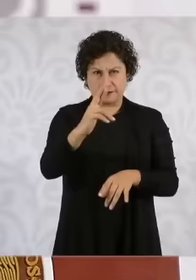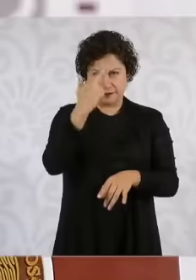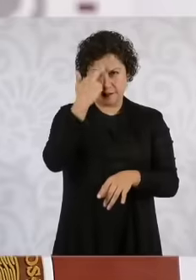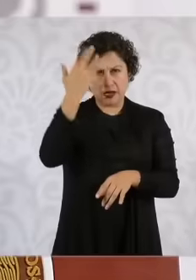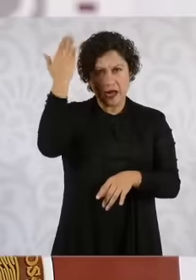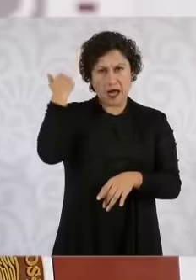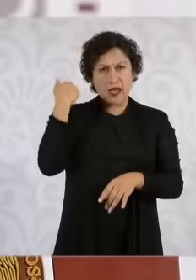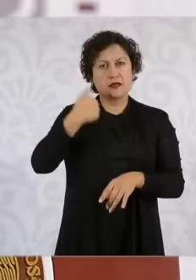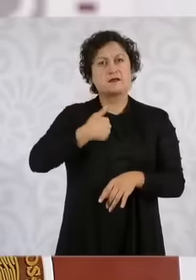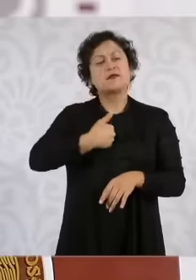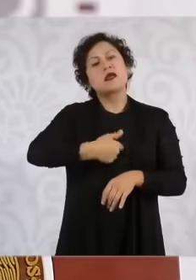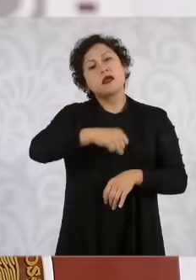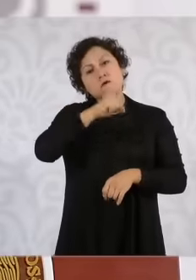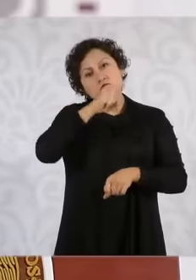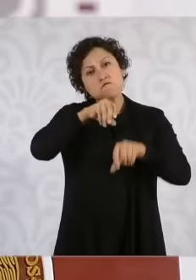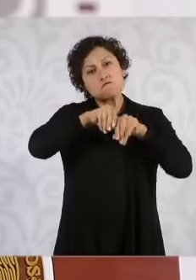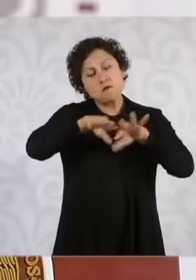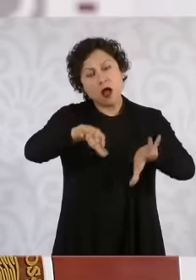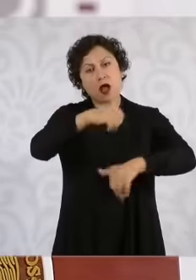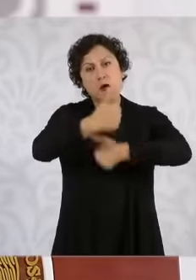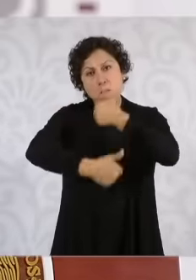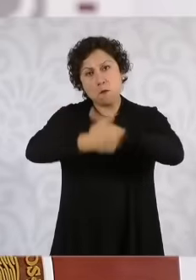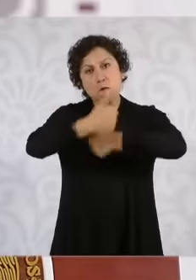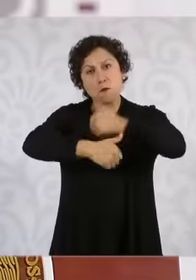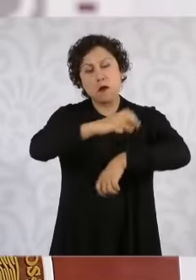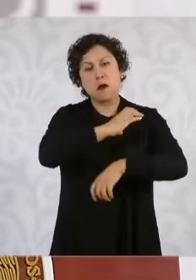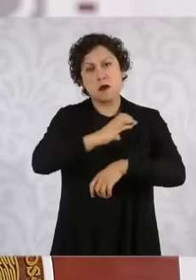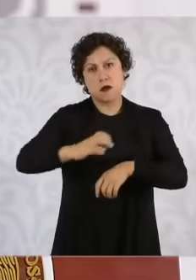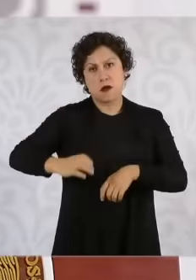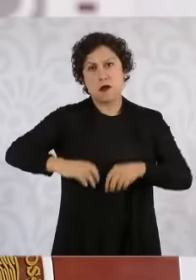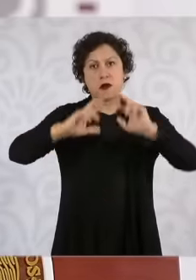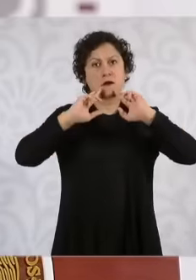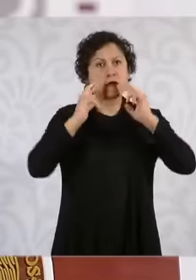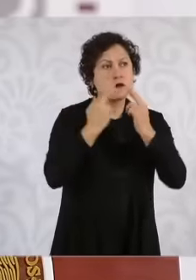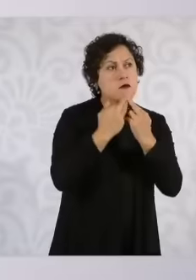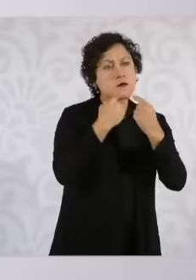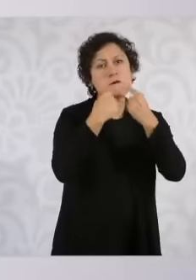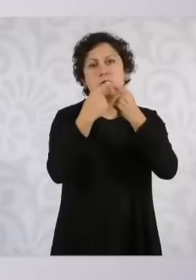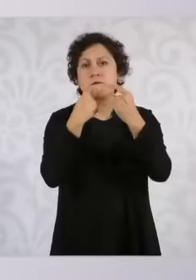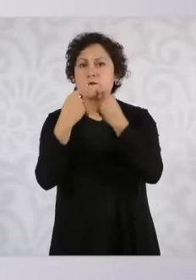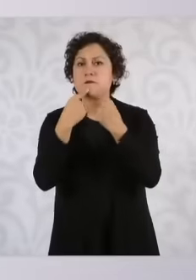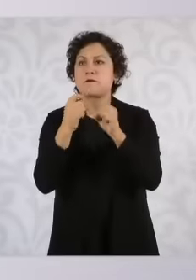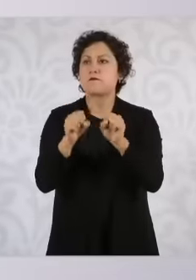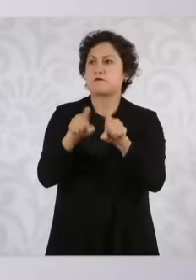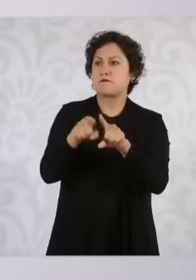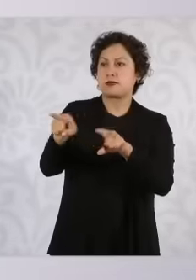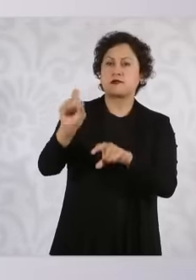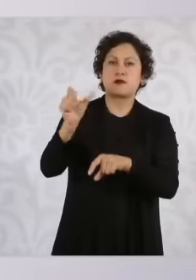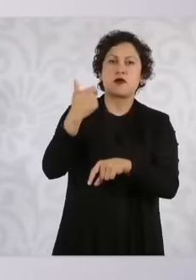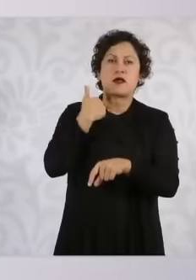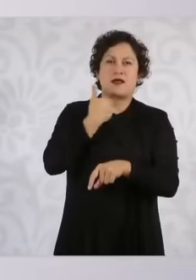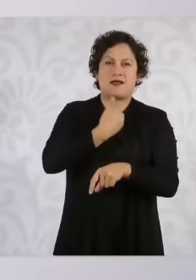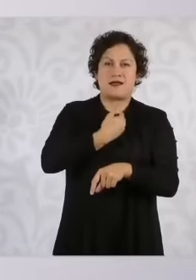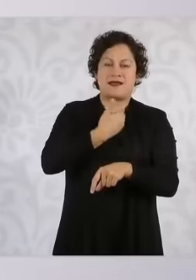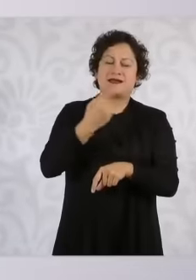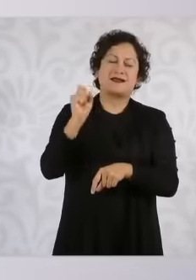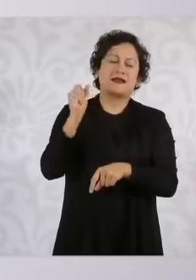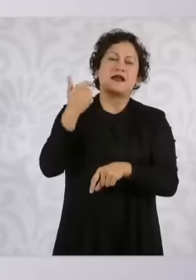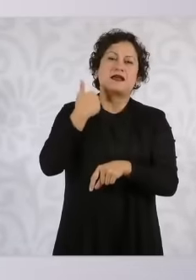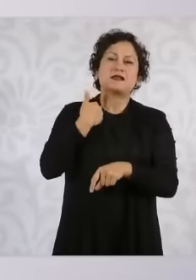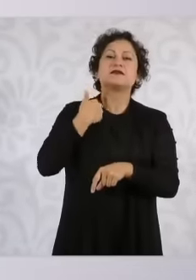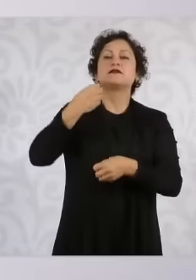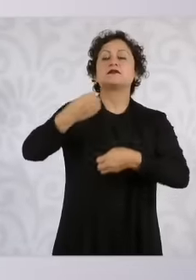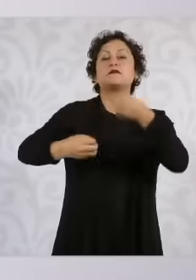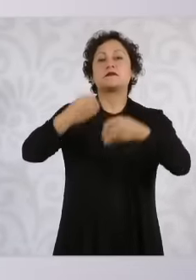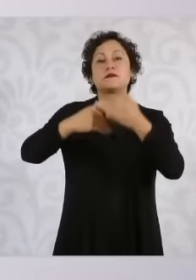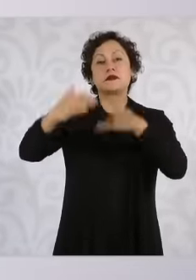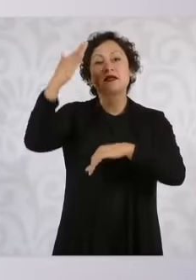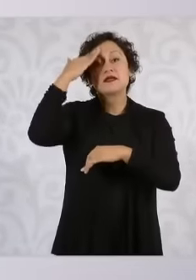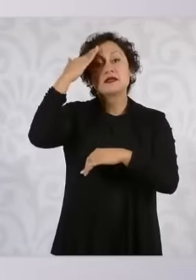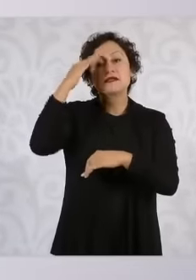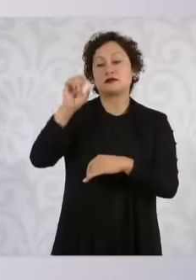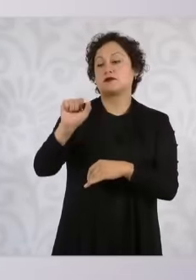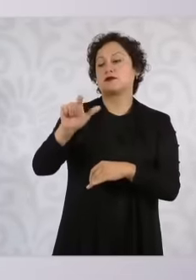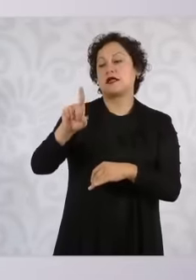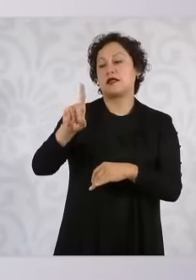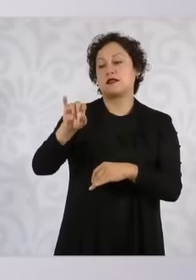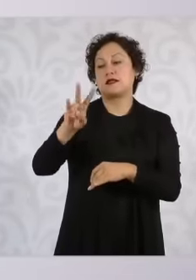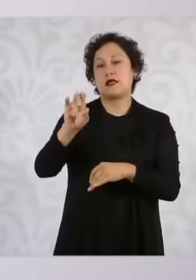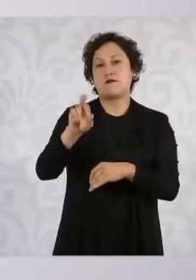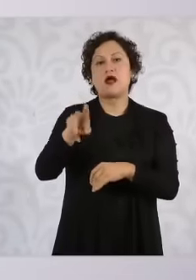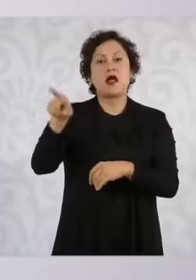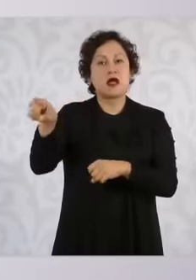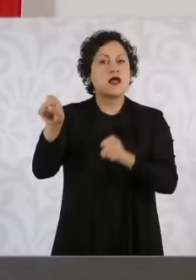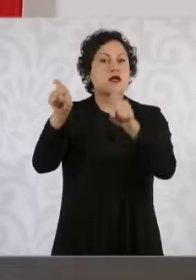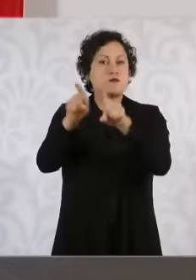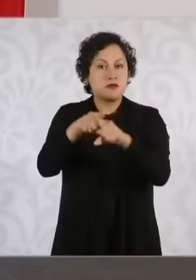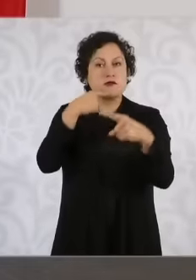Former Minister Saldívar had coordinated these tables and there the possibility was raised. also of